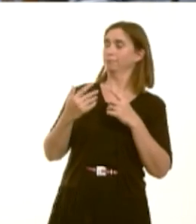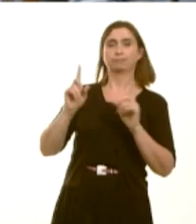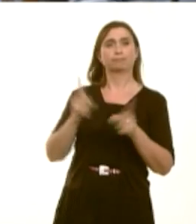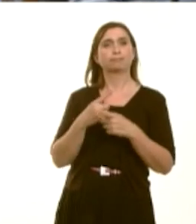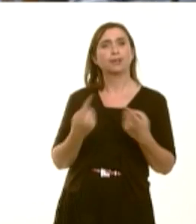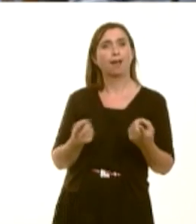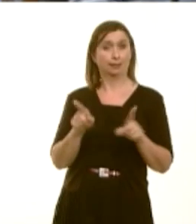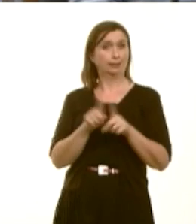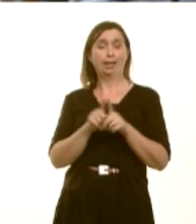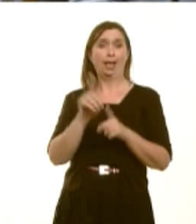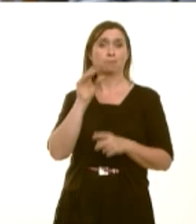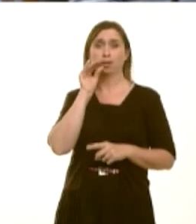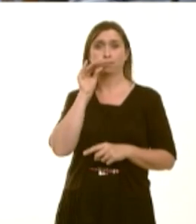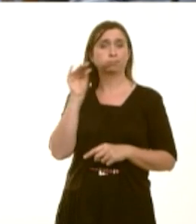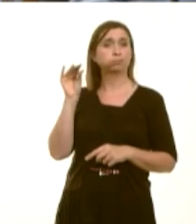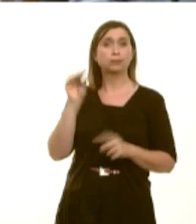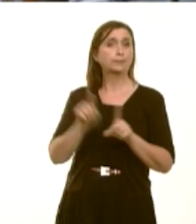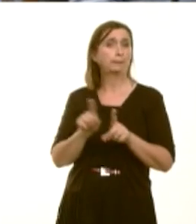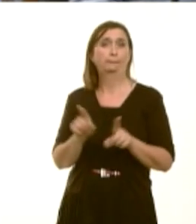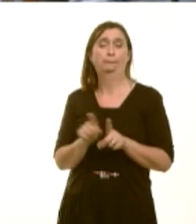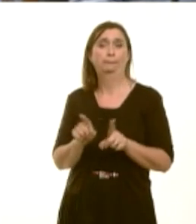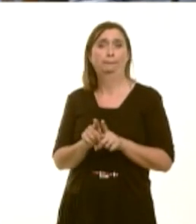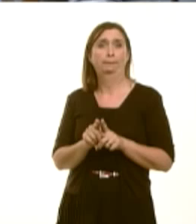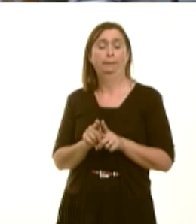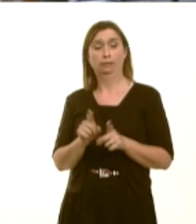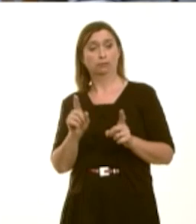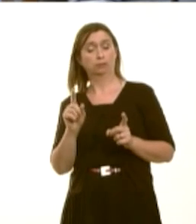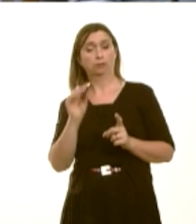that this should be done, so itís not based on no evidence or flimsy evidence, and, of